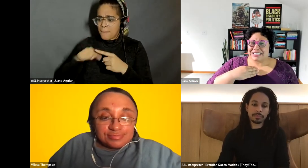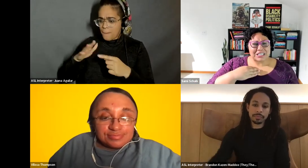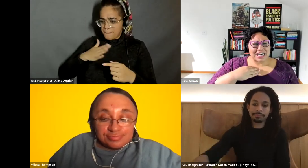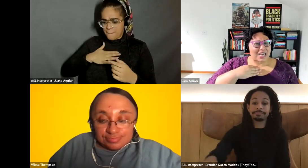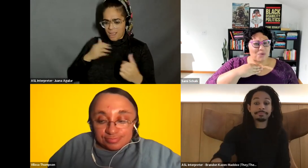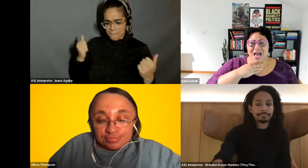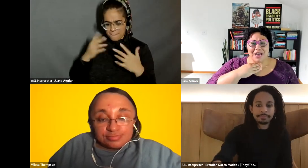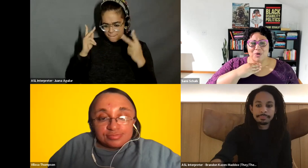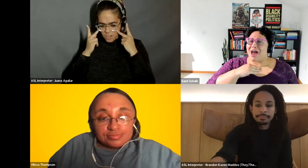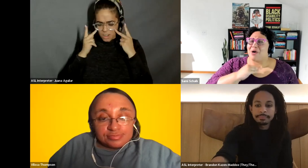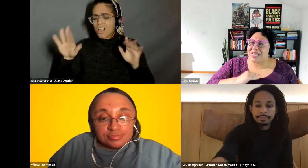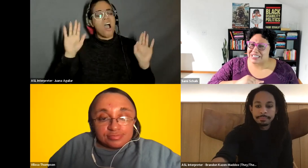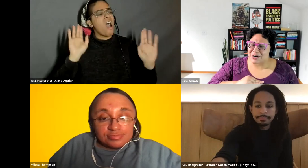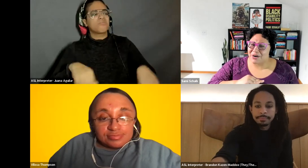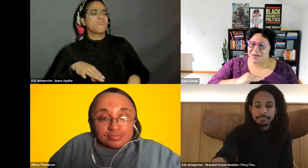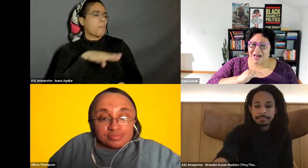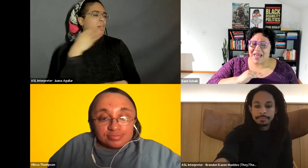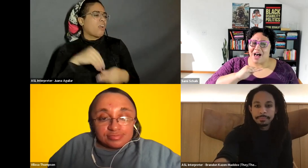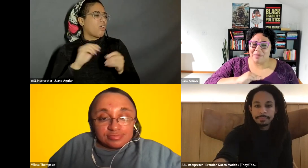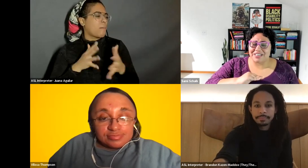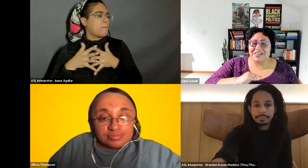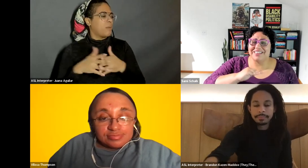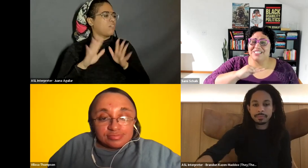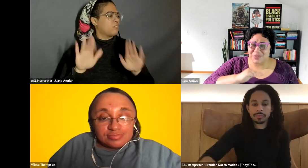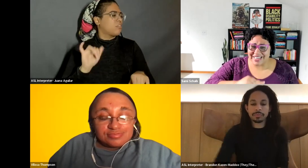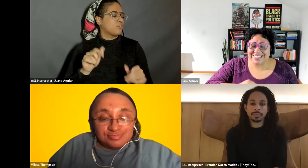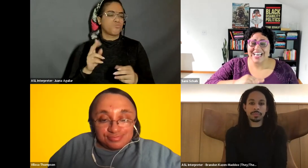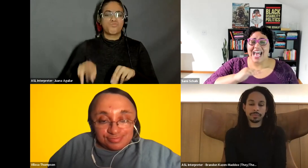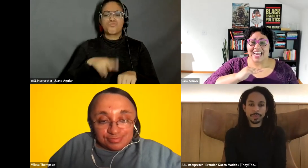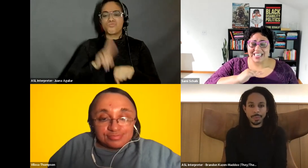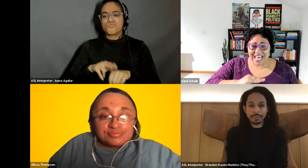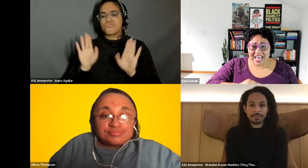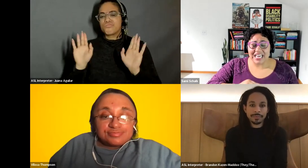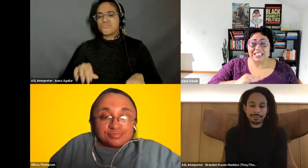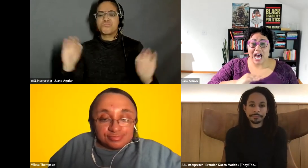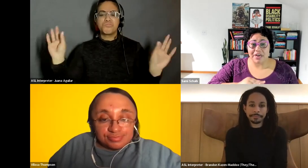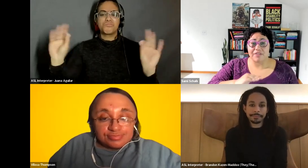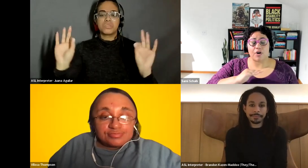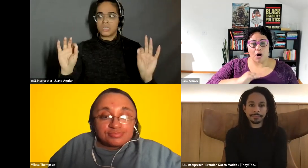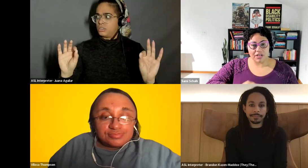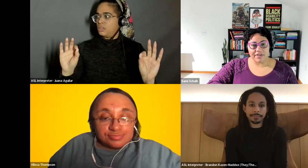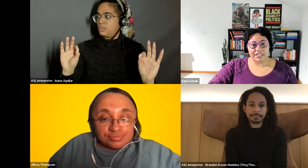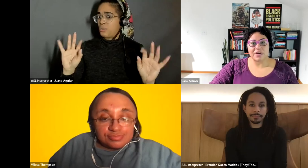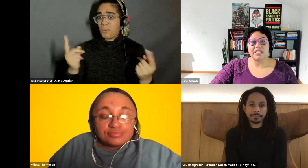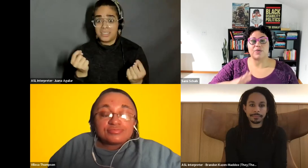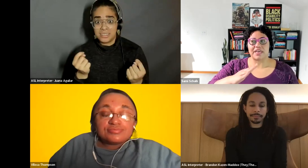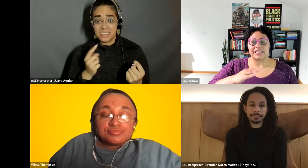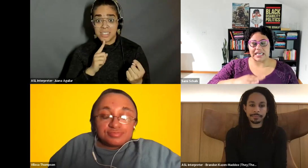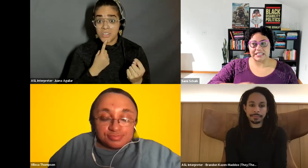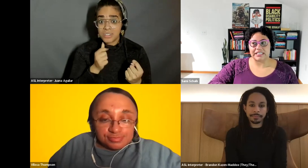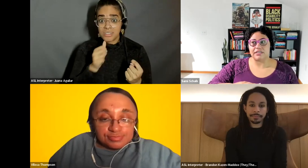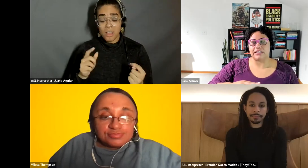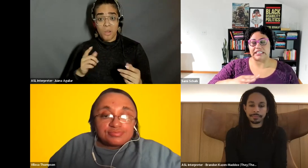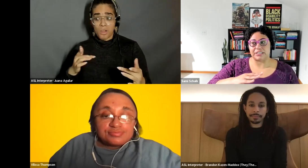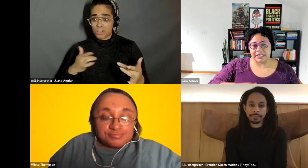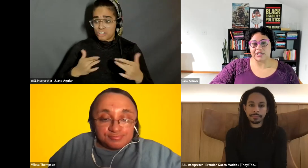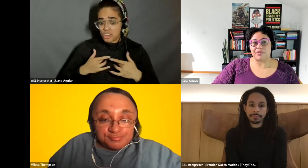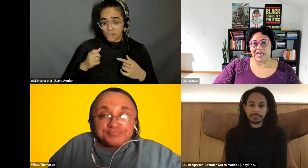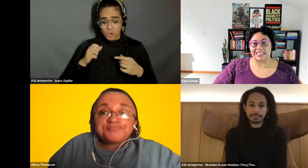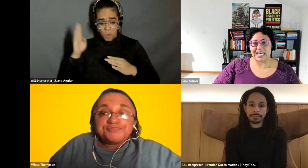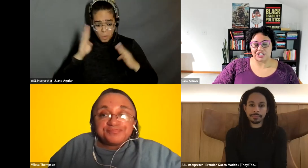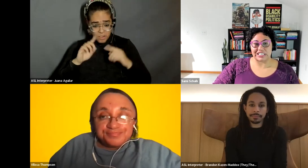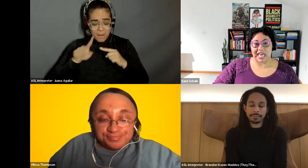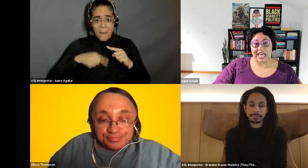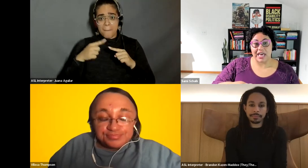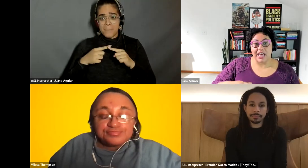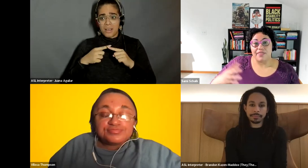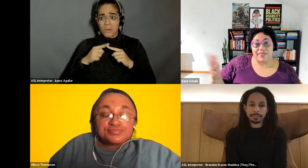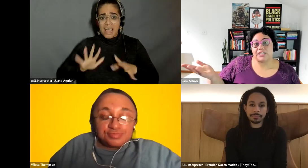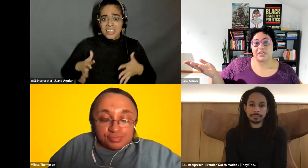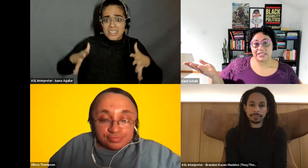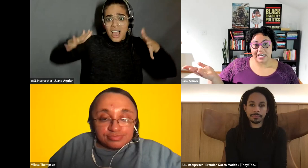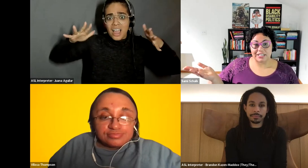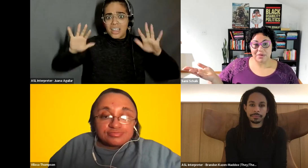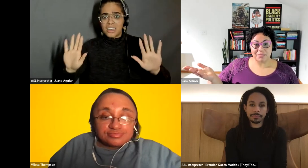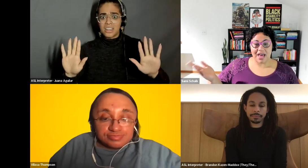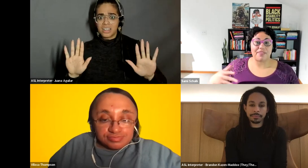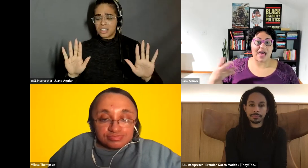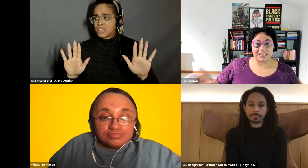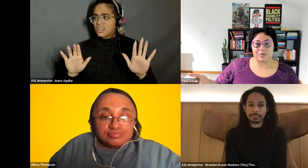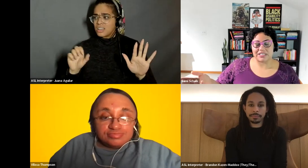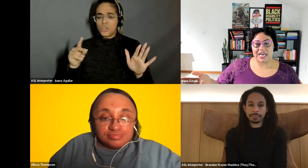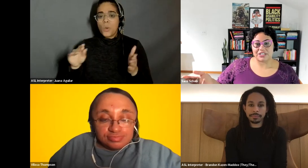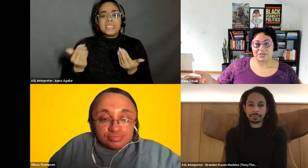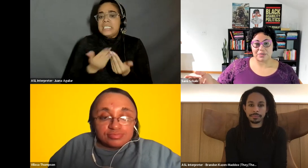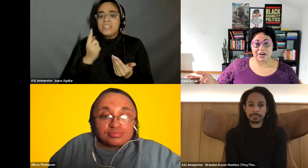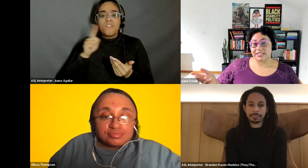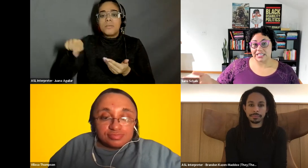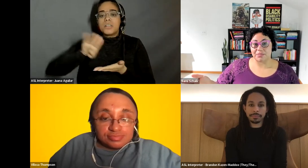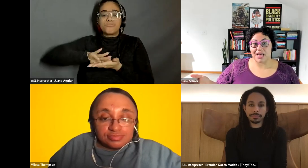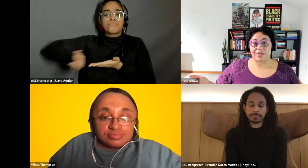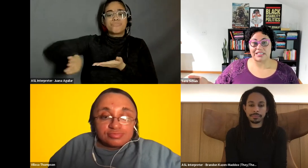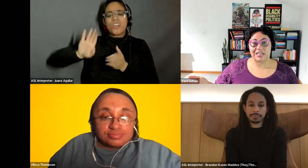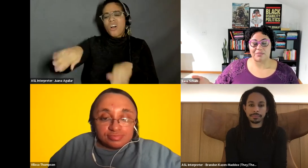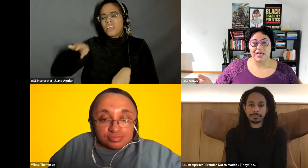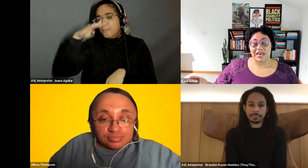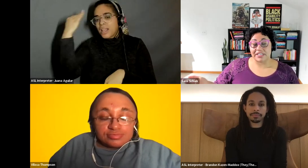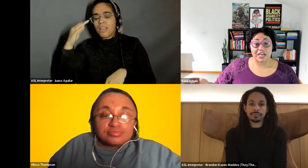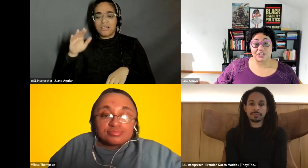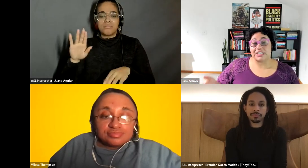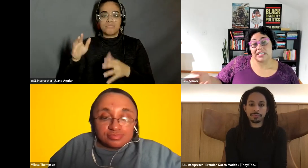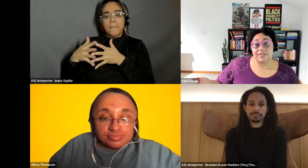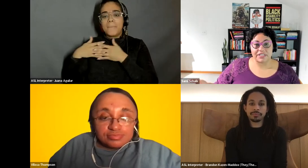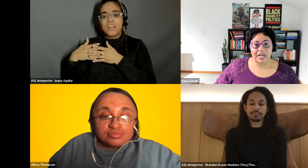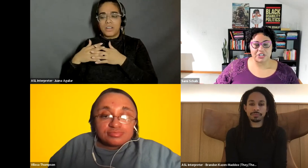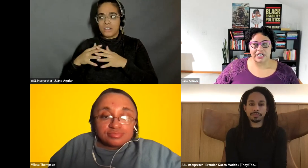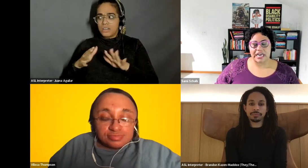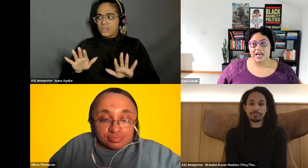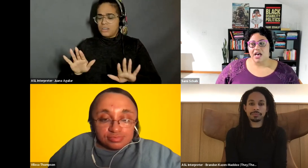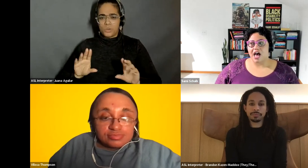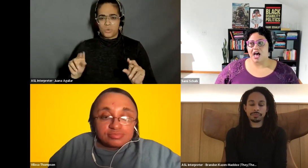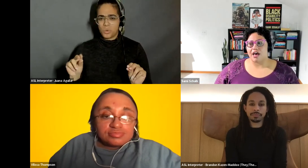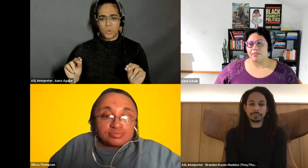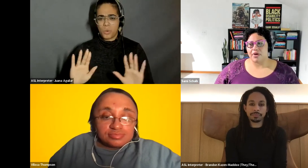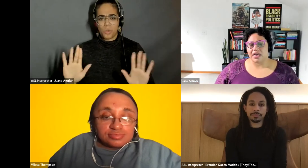Sami Schalk: It's just we're not. We're not all concerned about how much stress and anxiety is happening for all of us. Right? So I think it's easy to dismiss some things as just like that's what it's like to be black. That is what it's like to experience. Anti black racism in this country to live in this country.